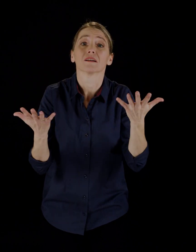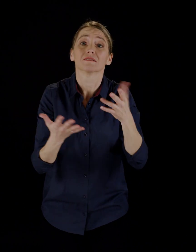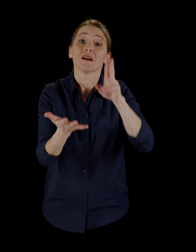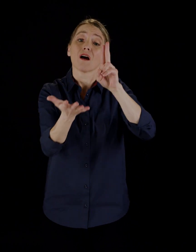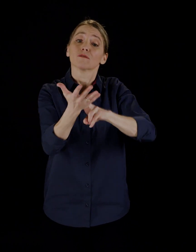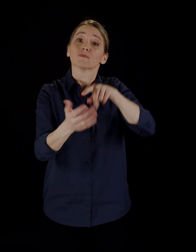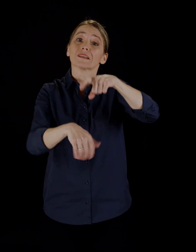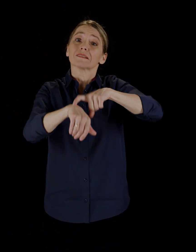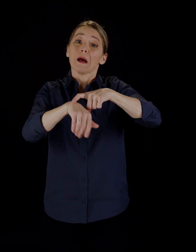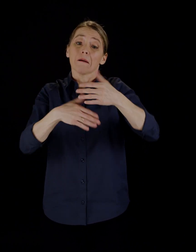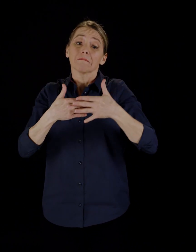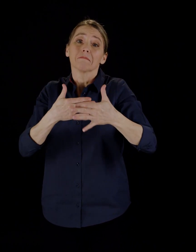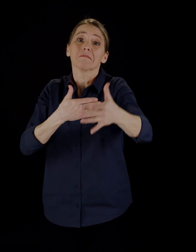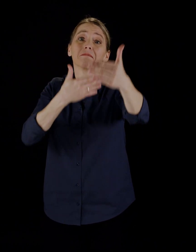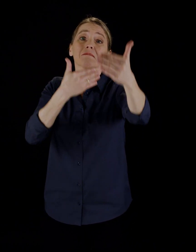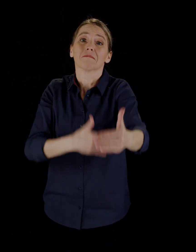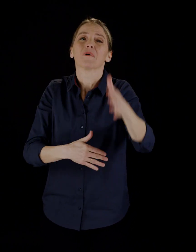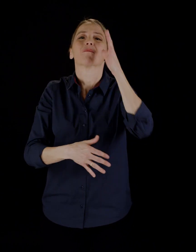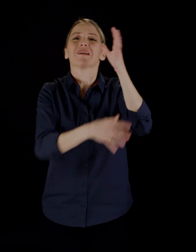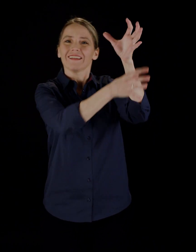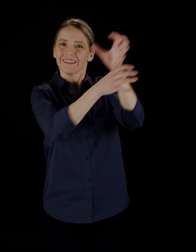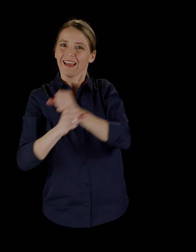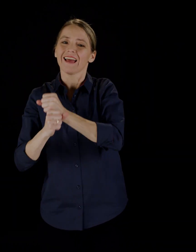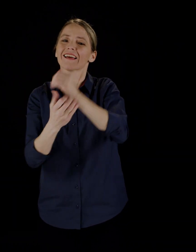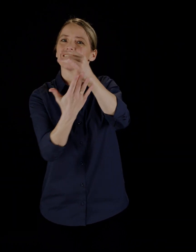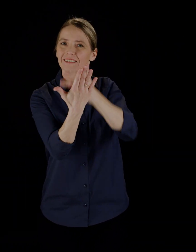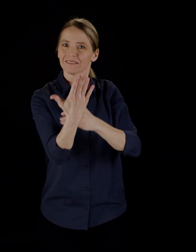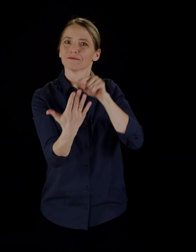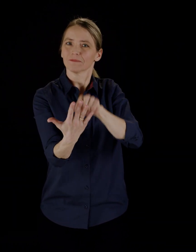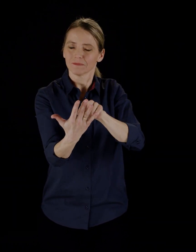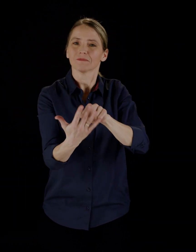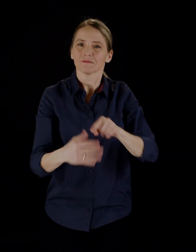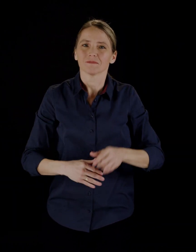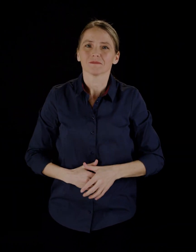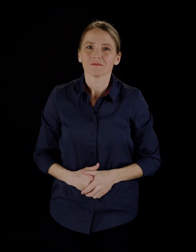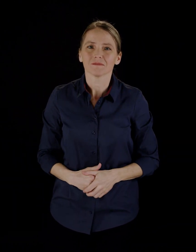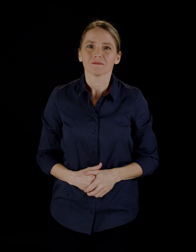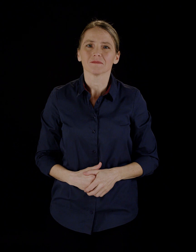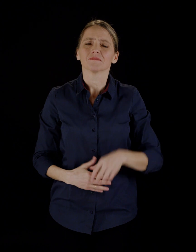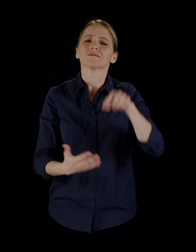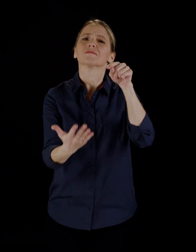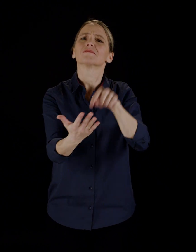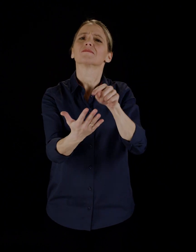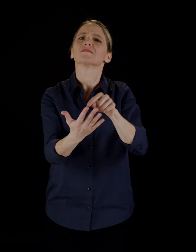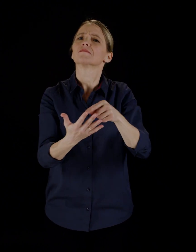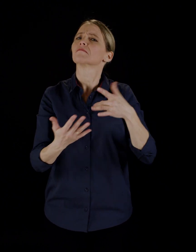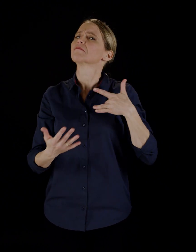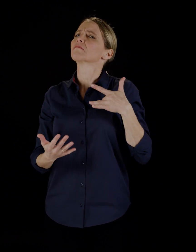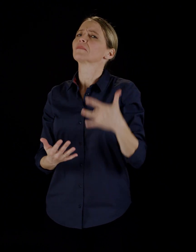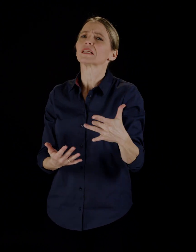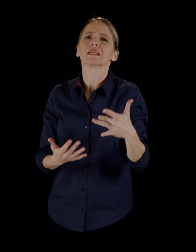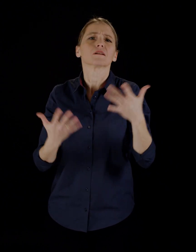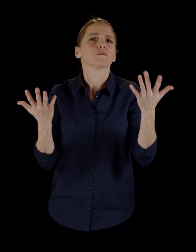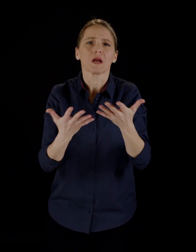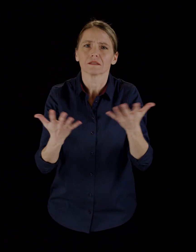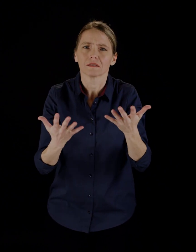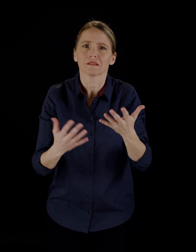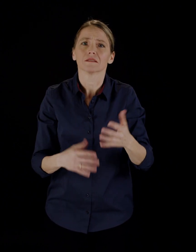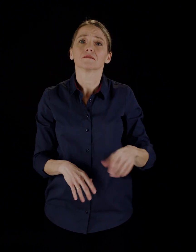These elements generally cannot be changed by the ISP during a commitment period without the customer’s express consent.